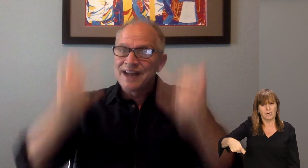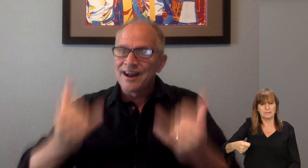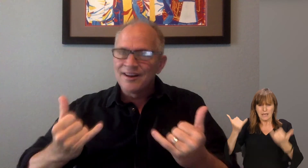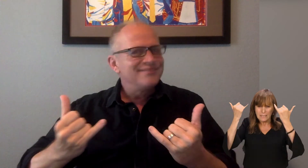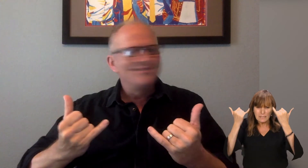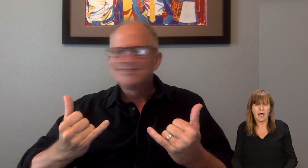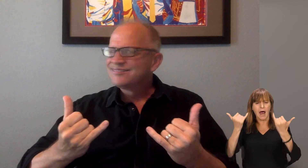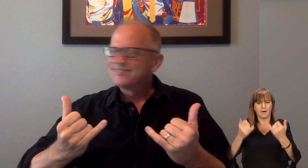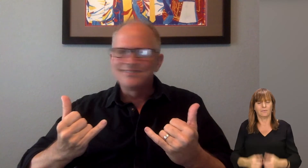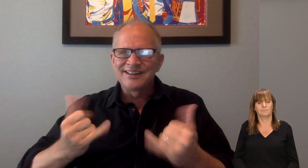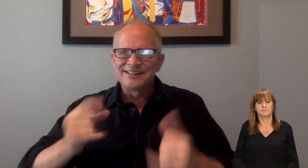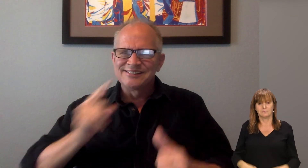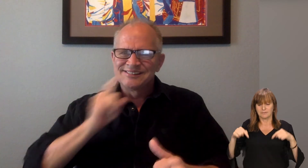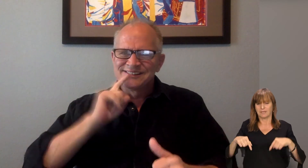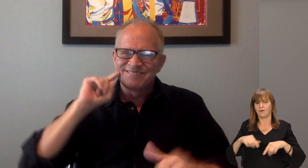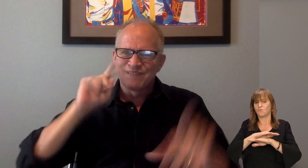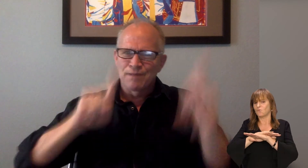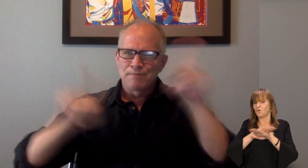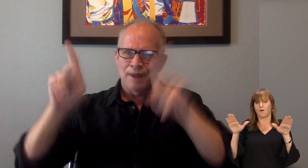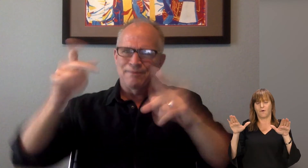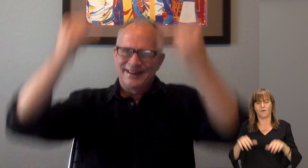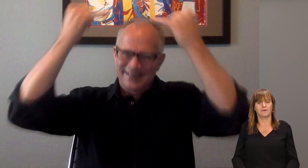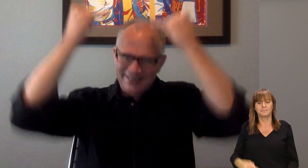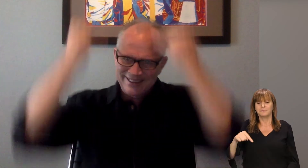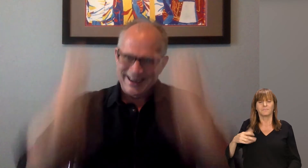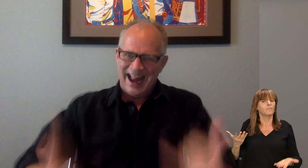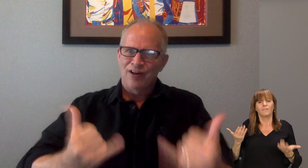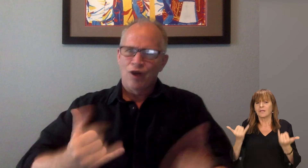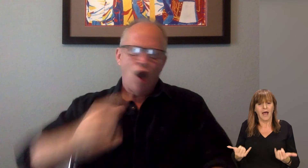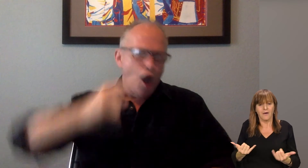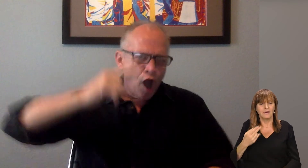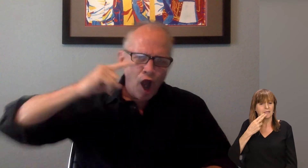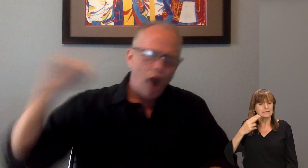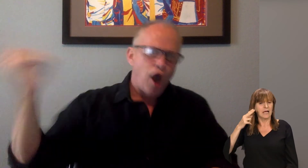“Deaf President Now”, no more, it's now "Deaf People Now!"